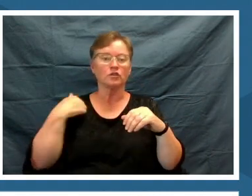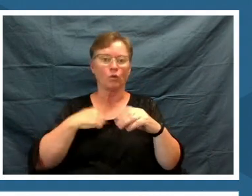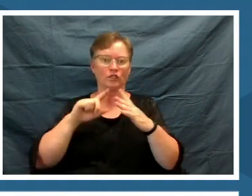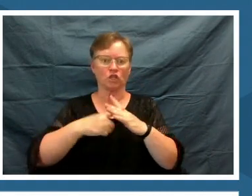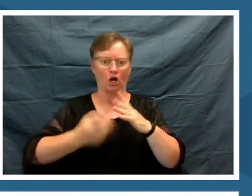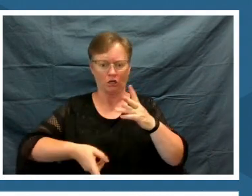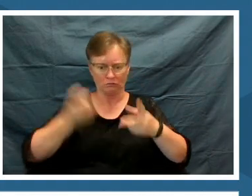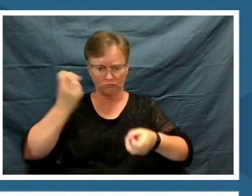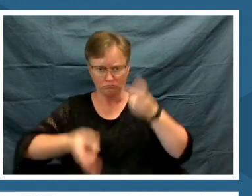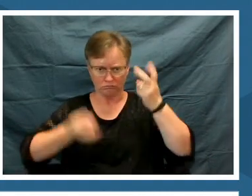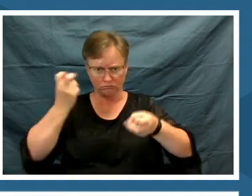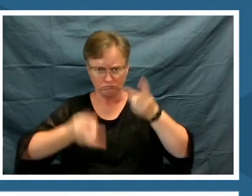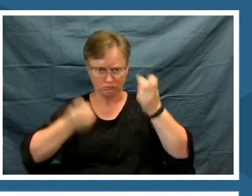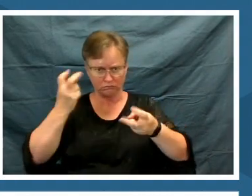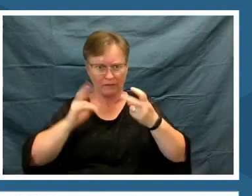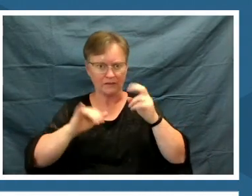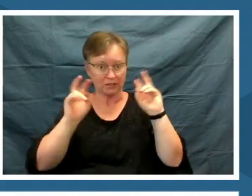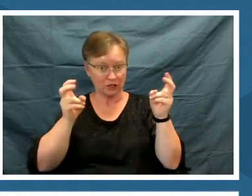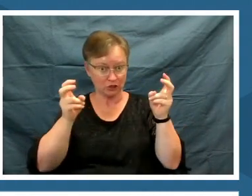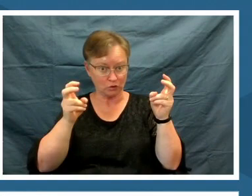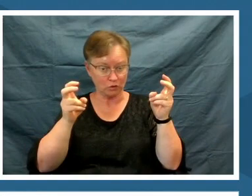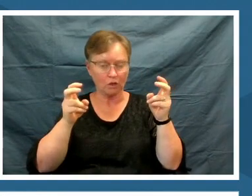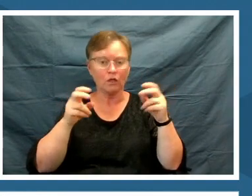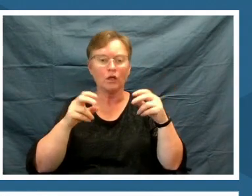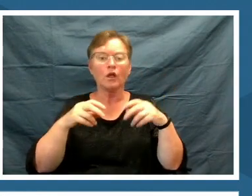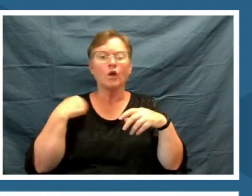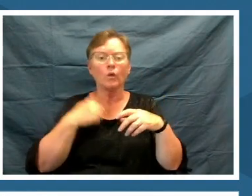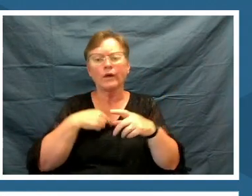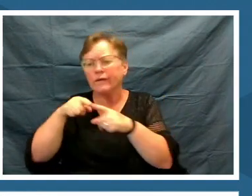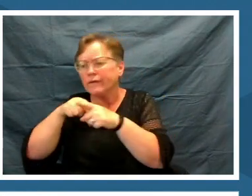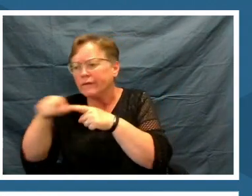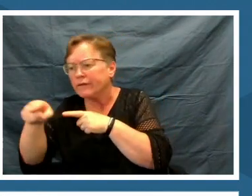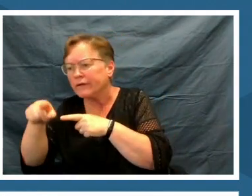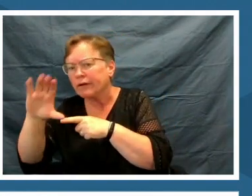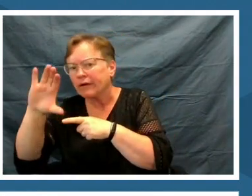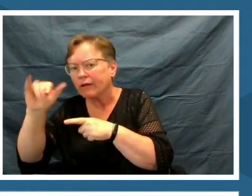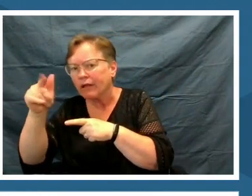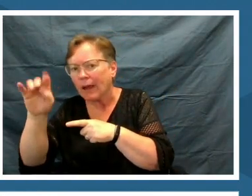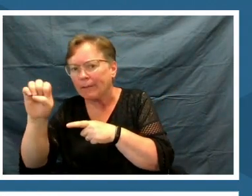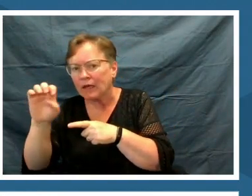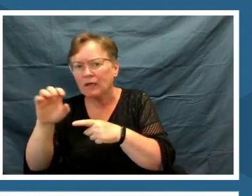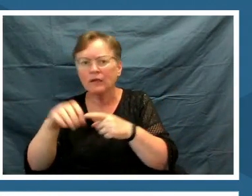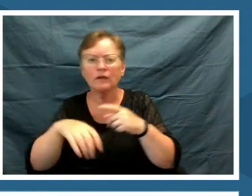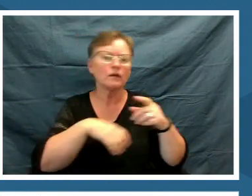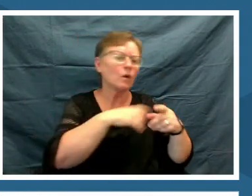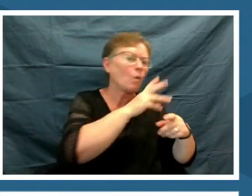might think about it in terms of climate systems or water systems we're also